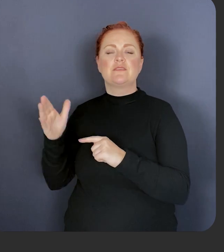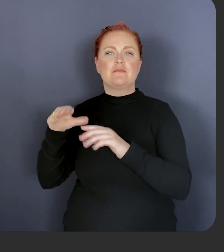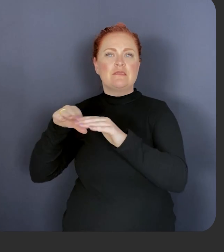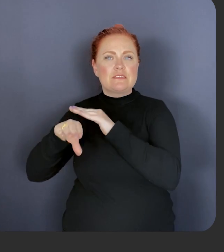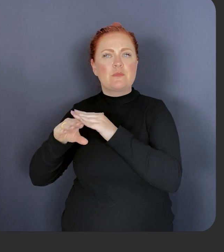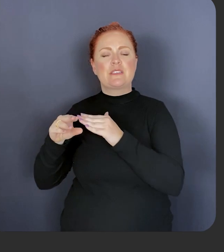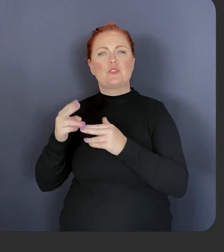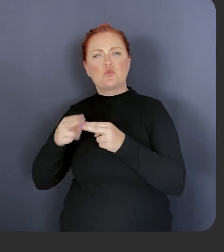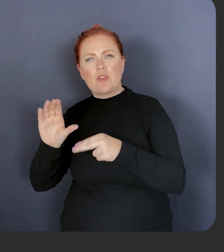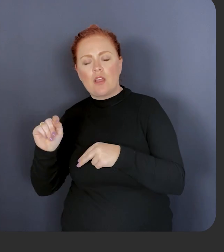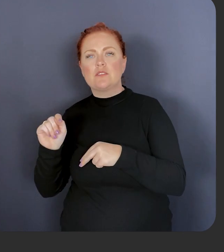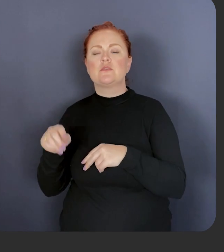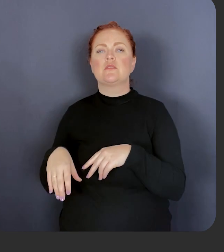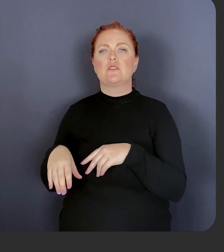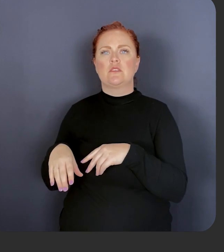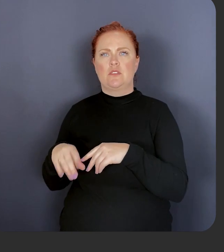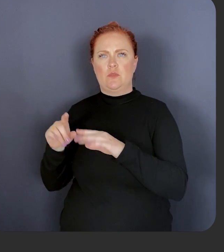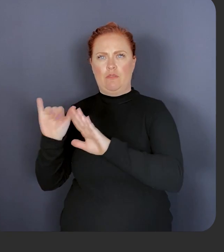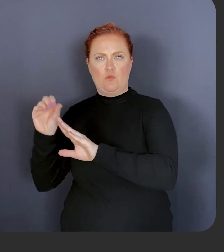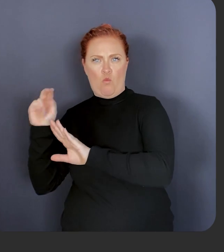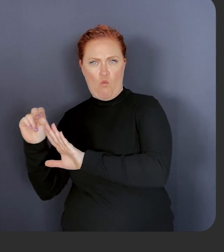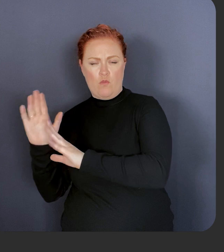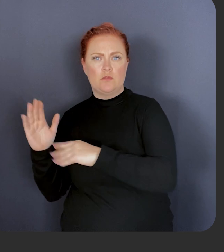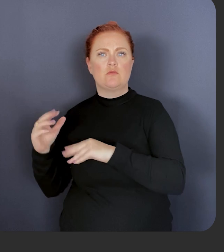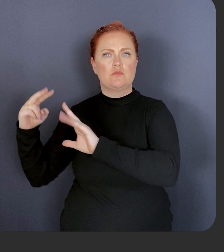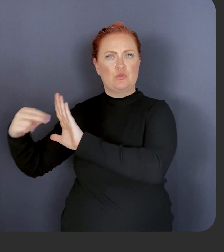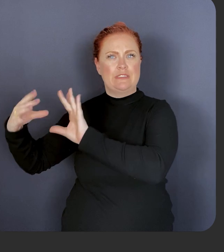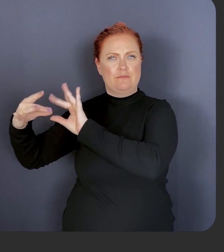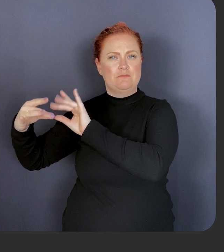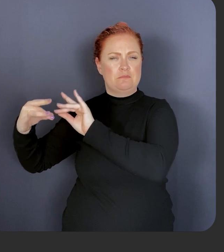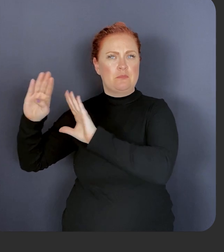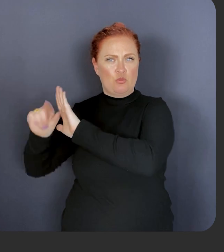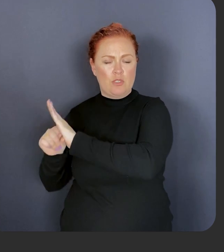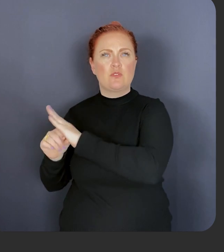Accessibility shortcuts. And if I turn voiceover on,